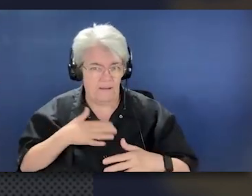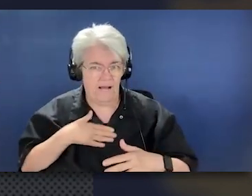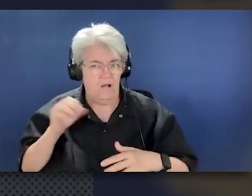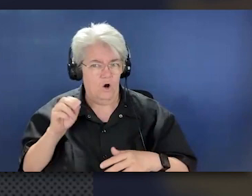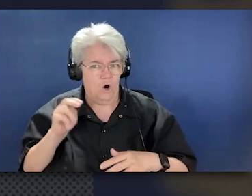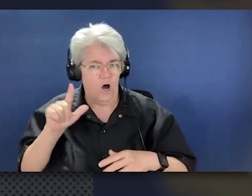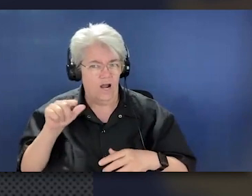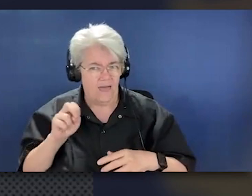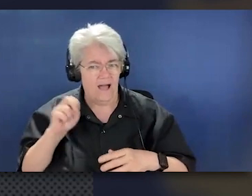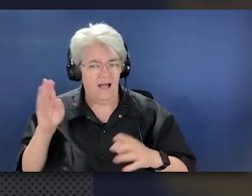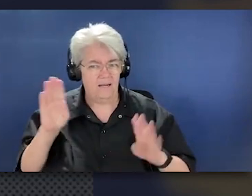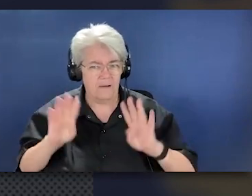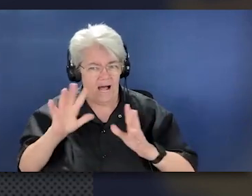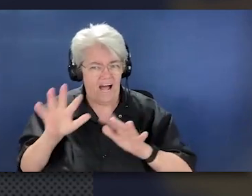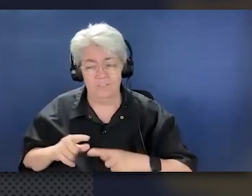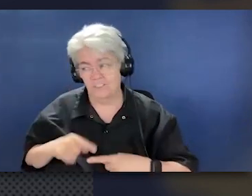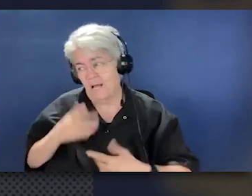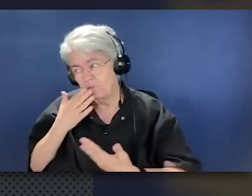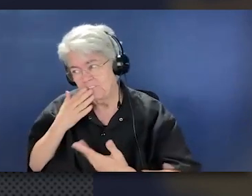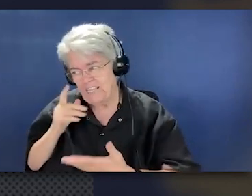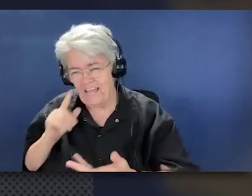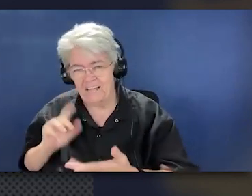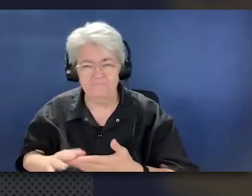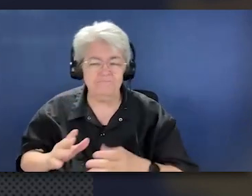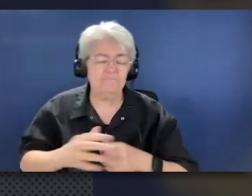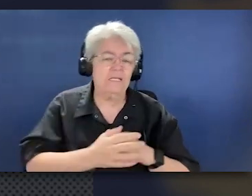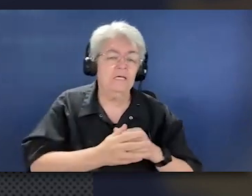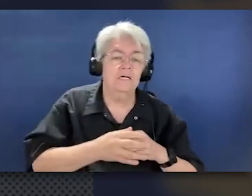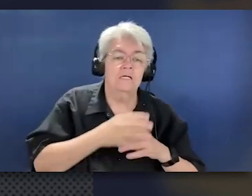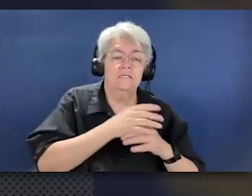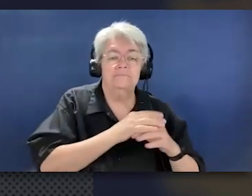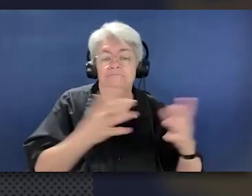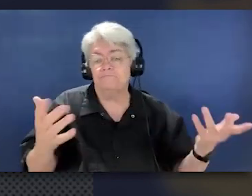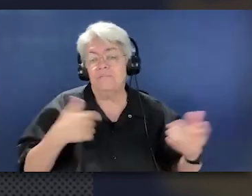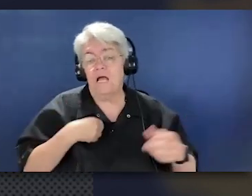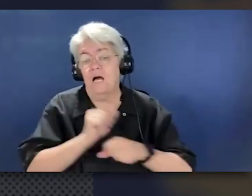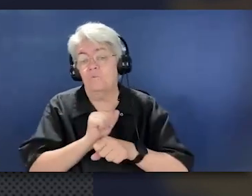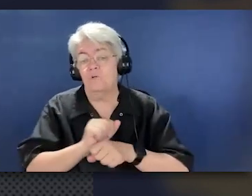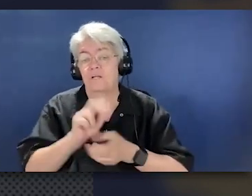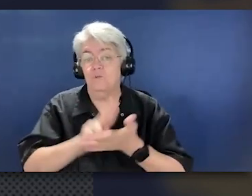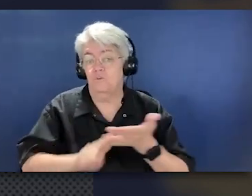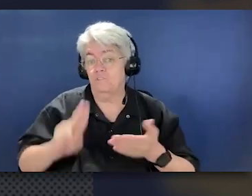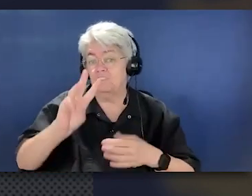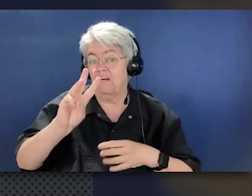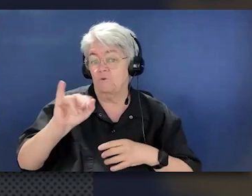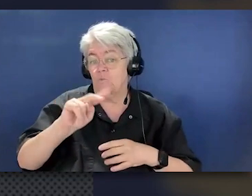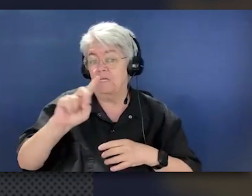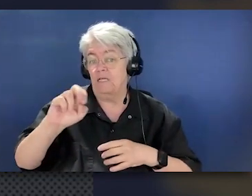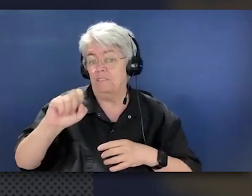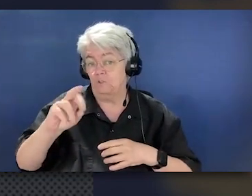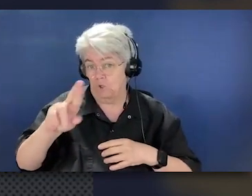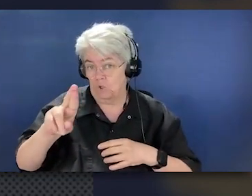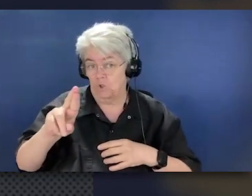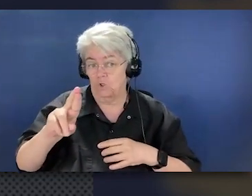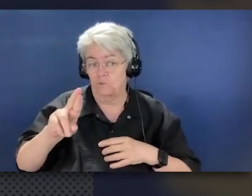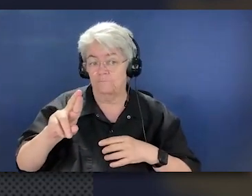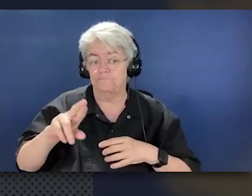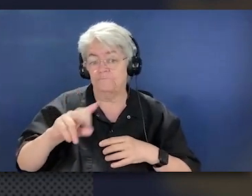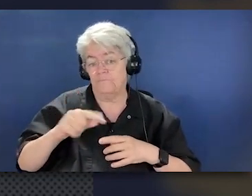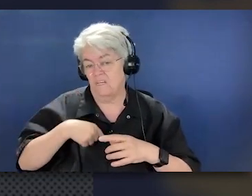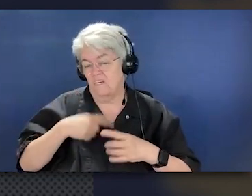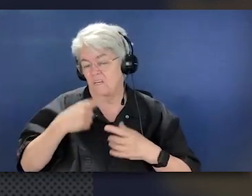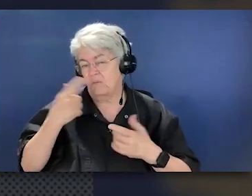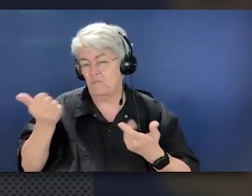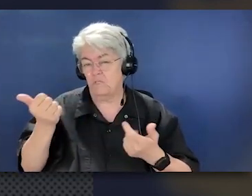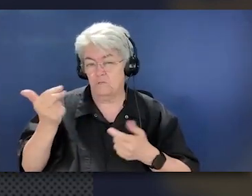and I appreciate that. I work at the University of Windsor. I spent about 13 years prior to that